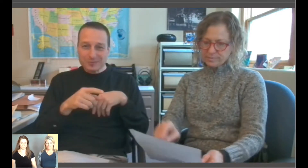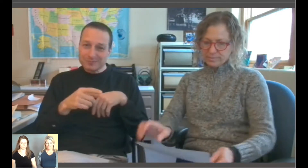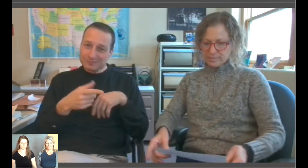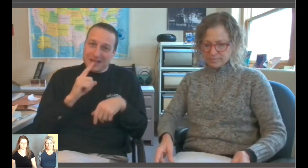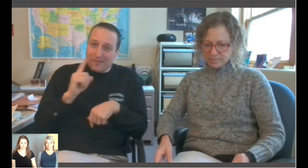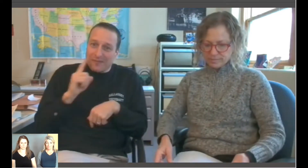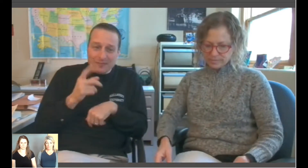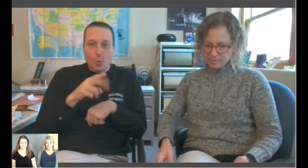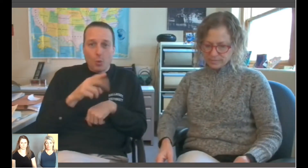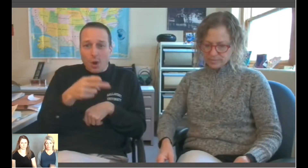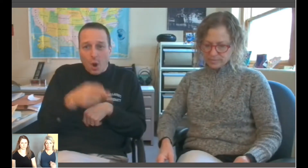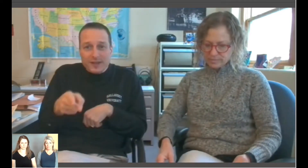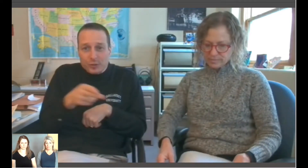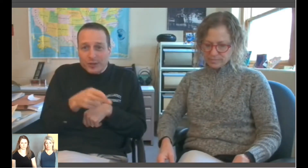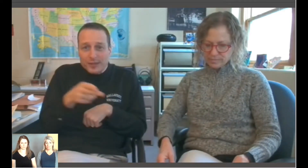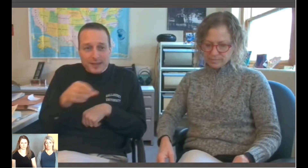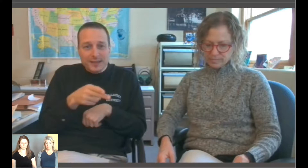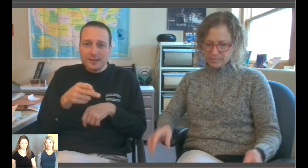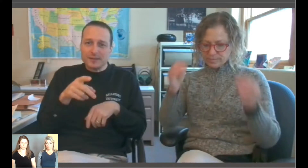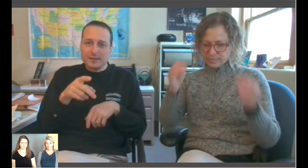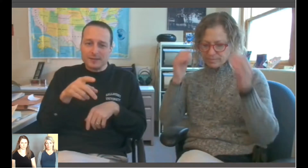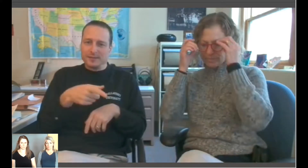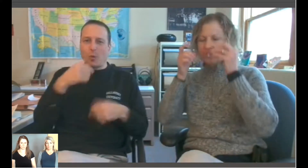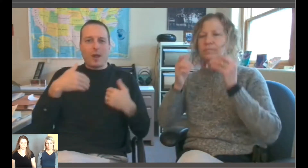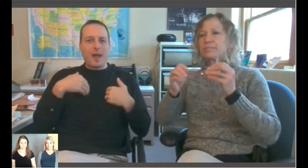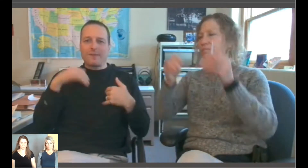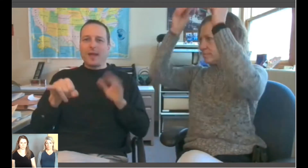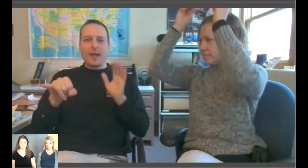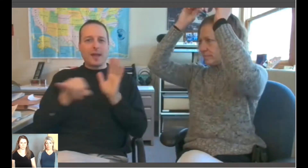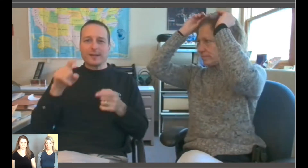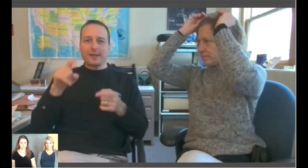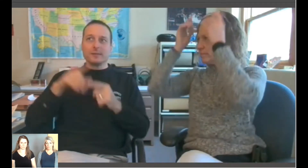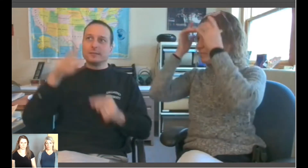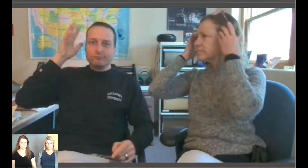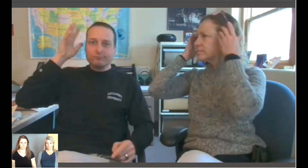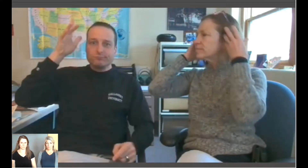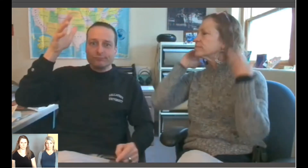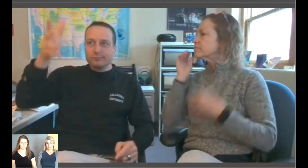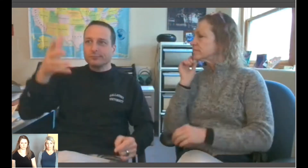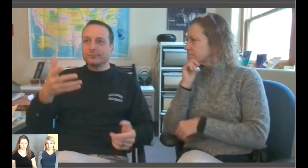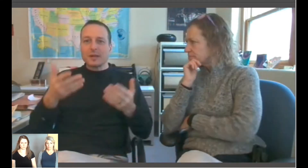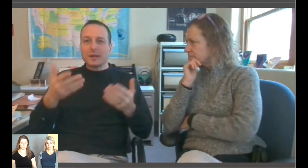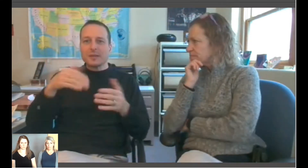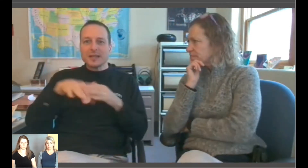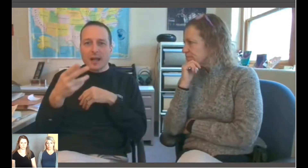But no, they're Deaf or Hard of Hearing. But they don't have those identifiers until much later in life when they get into high